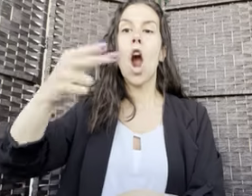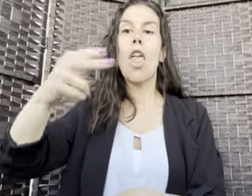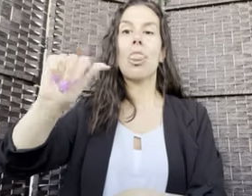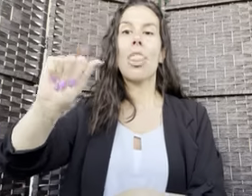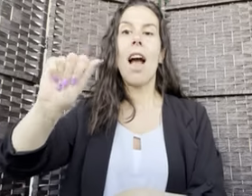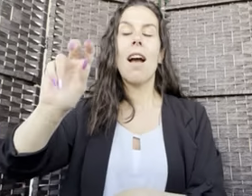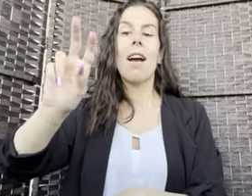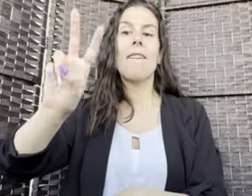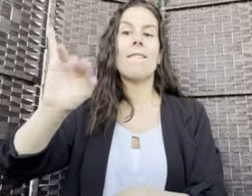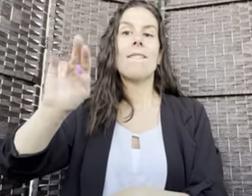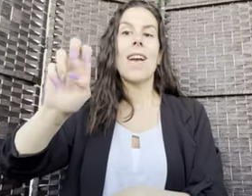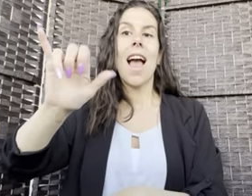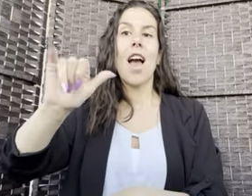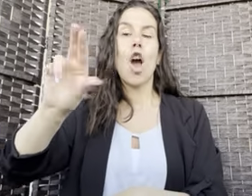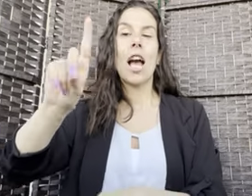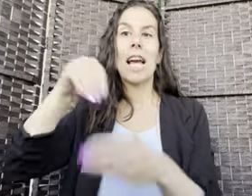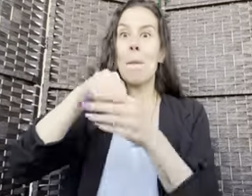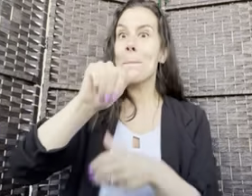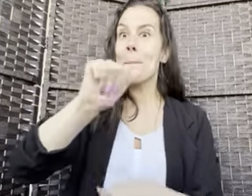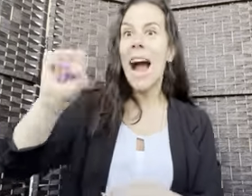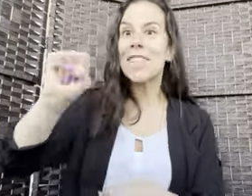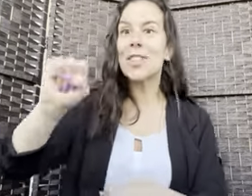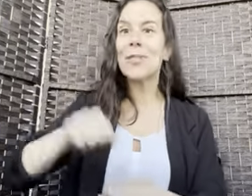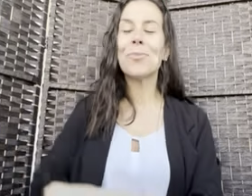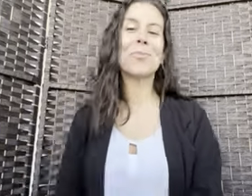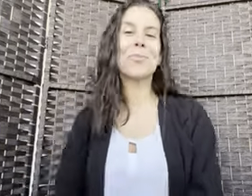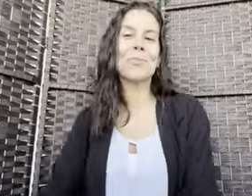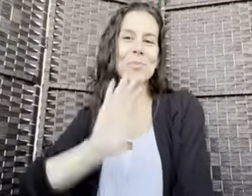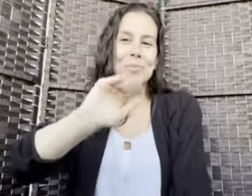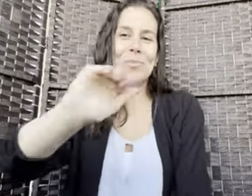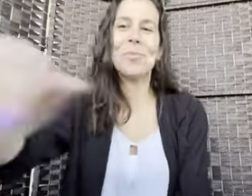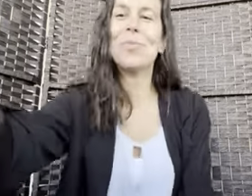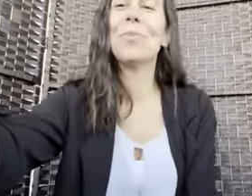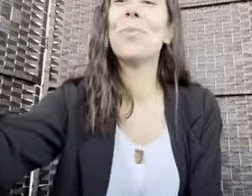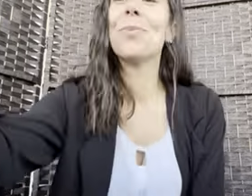Martha’s Vineyard in Massachusetts.